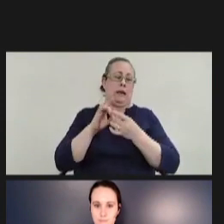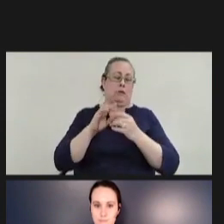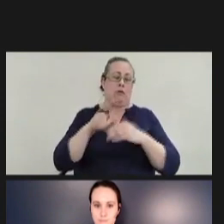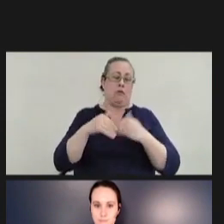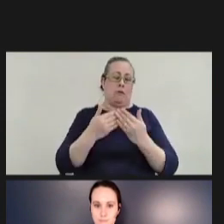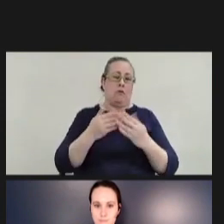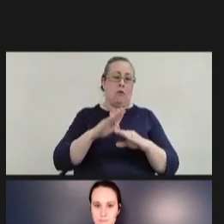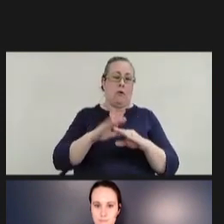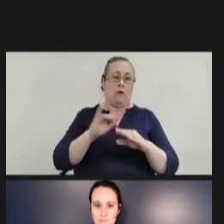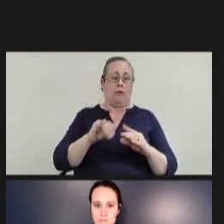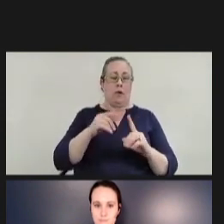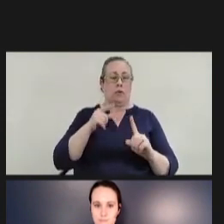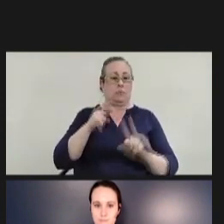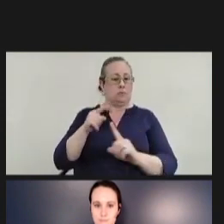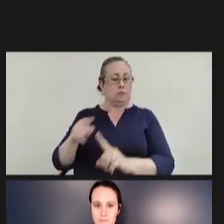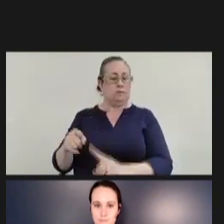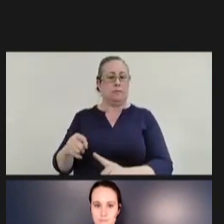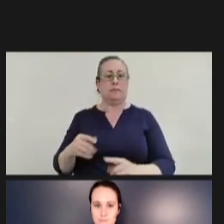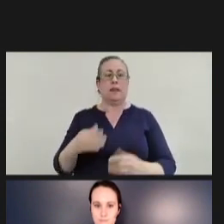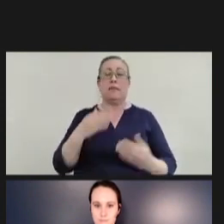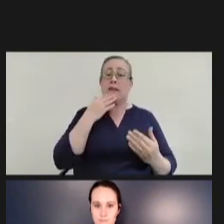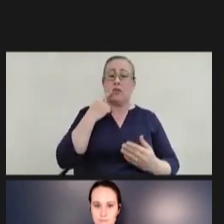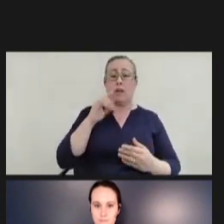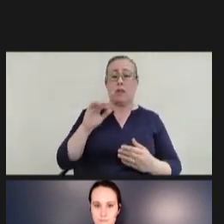Jeff Duchin: Thank you for those responses. I'm very interested in the